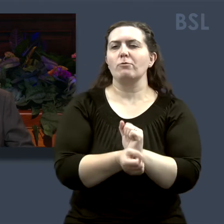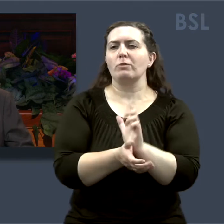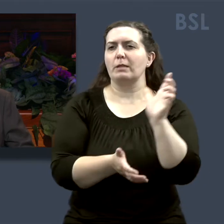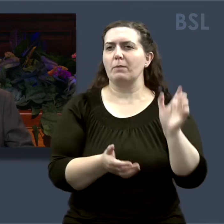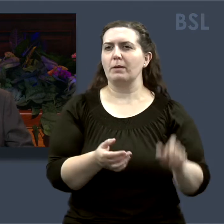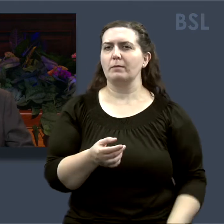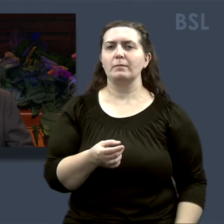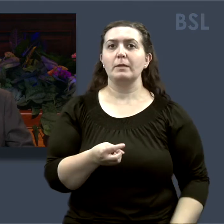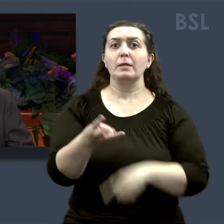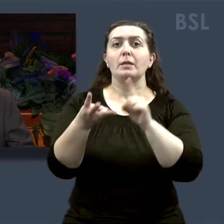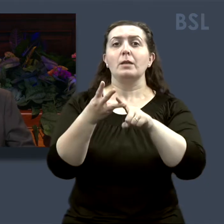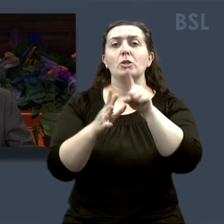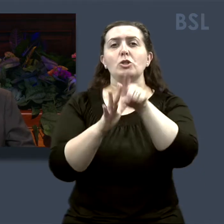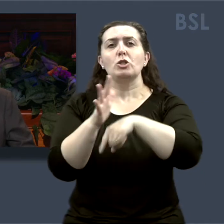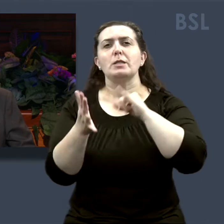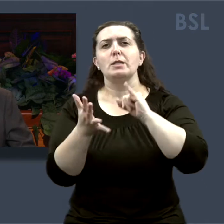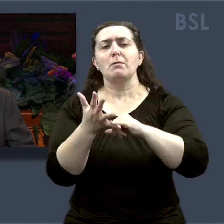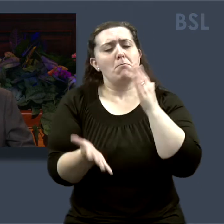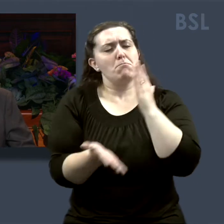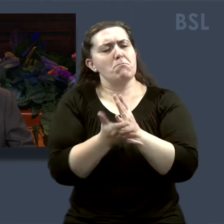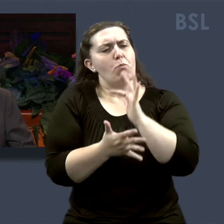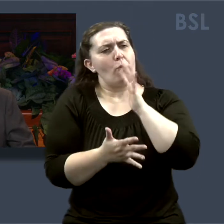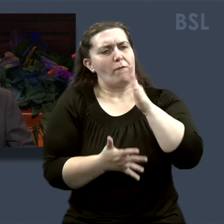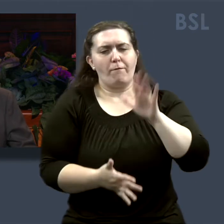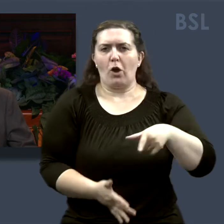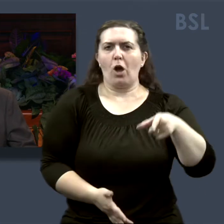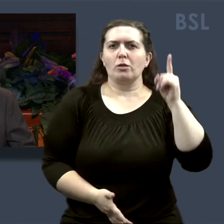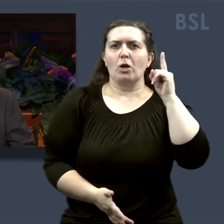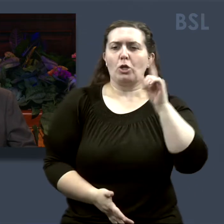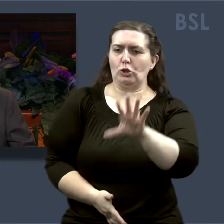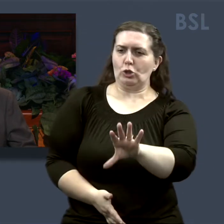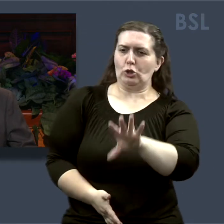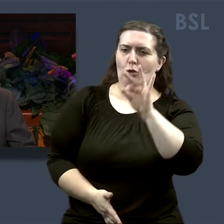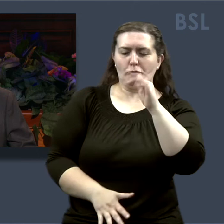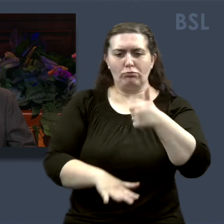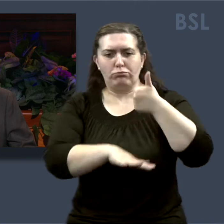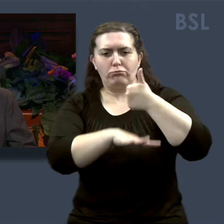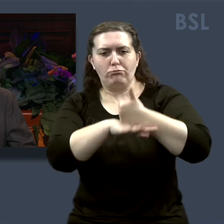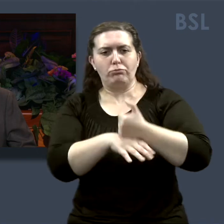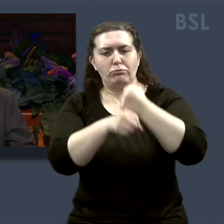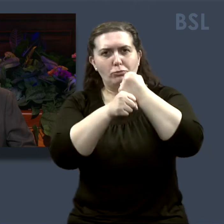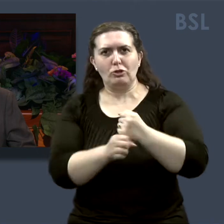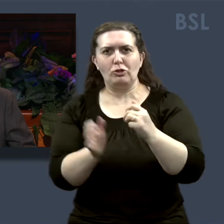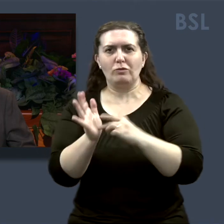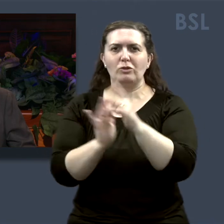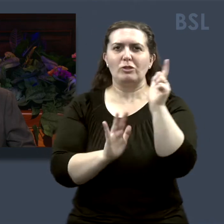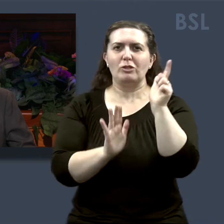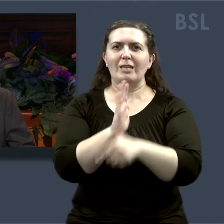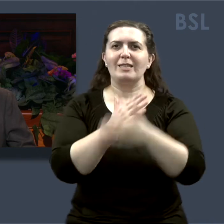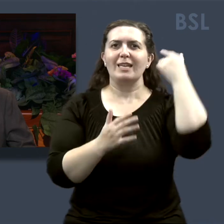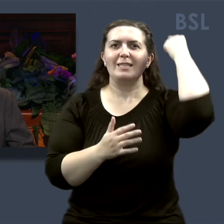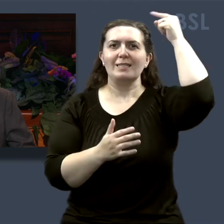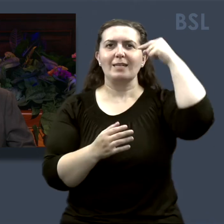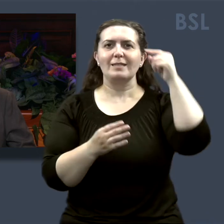Joseph Smith is a prophet of God called to restore the Church of Jesus Christ.